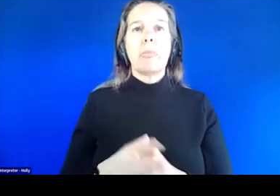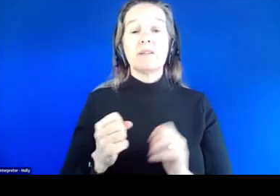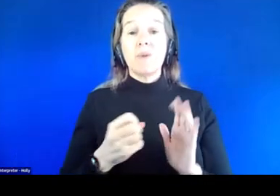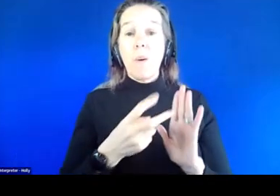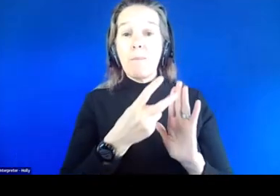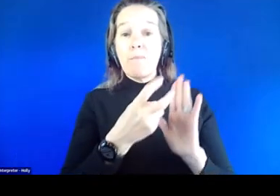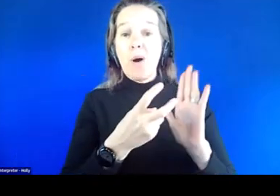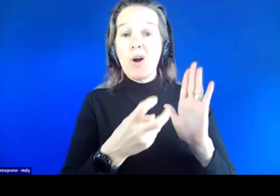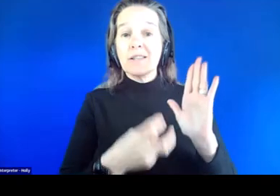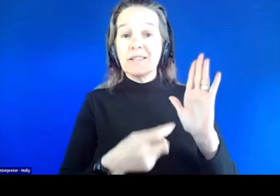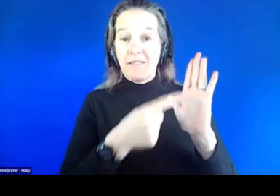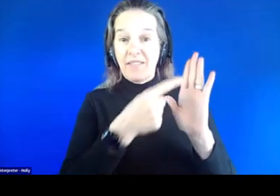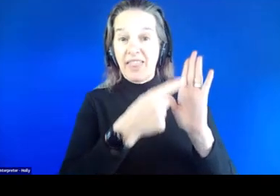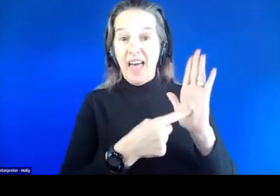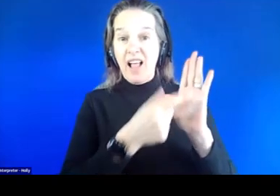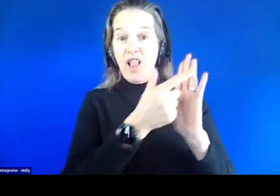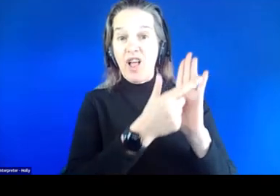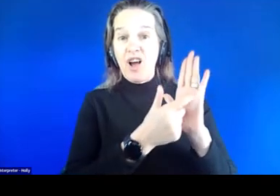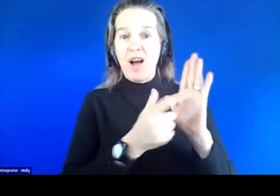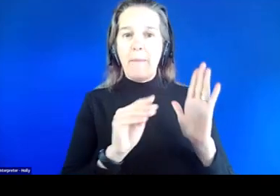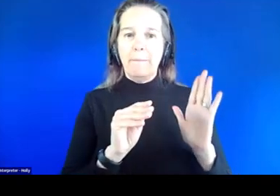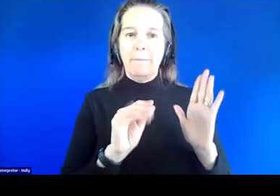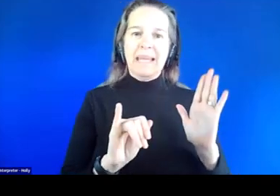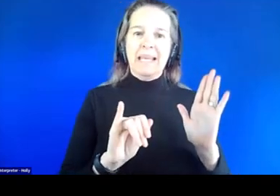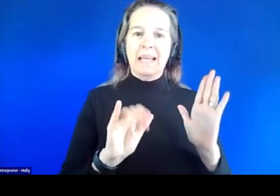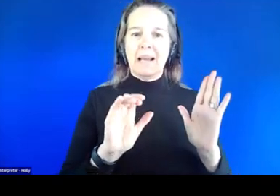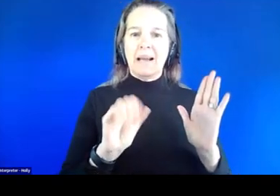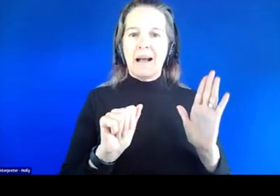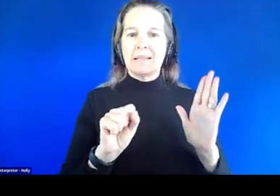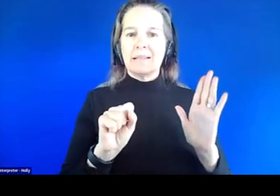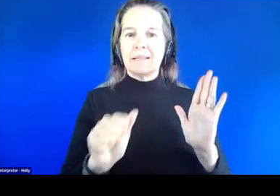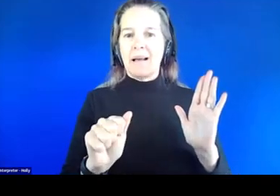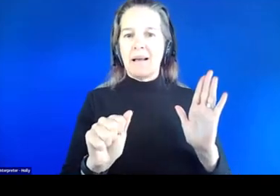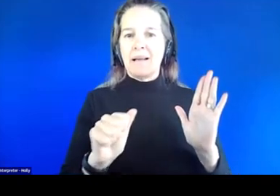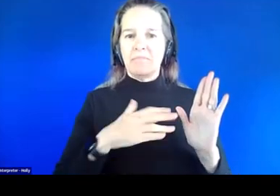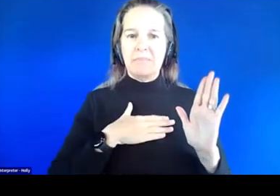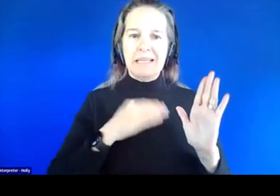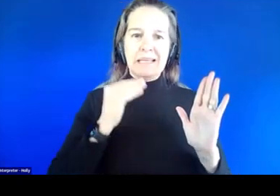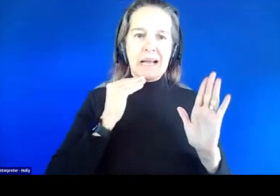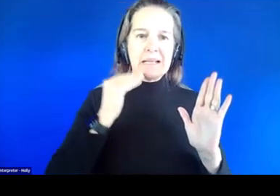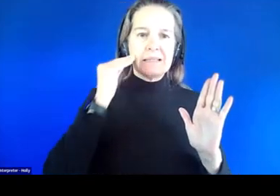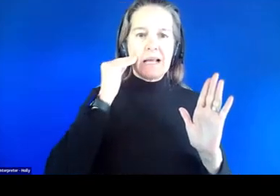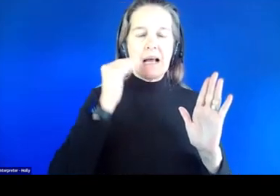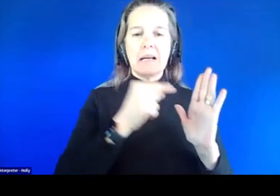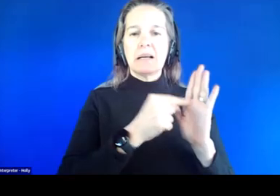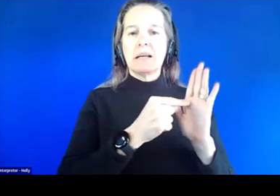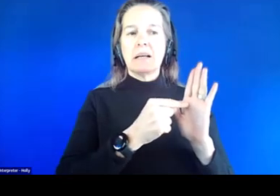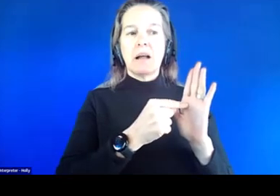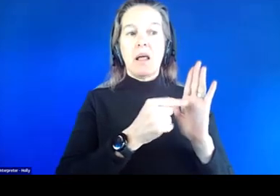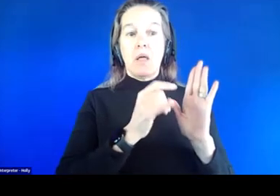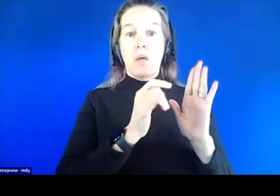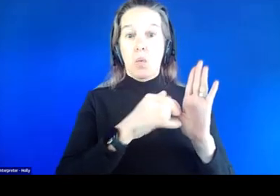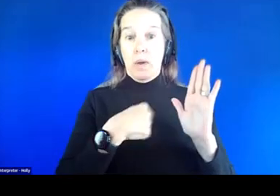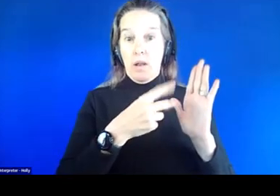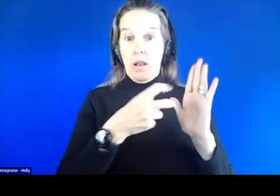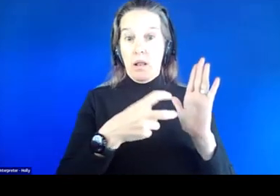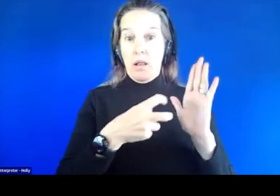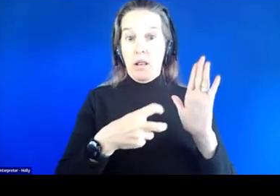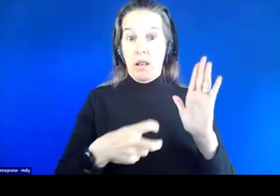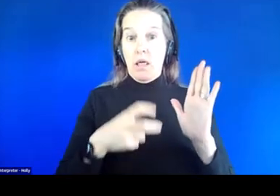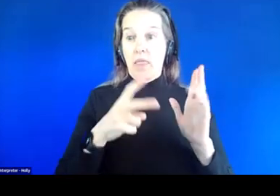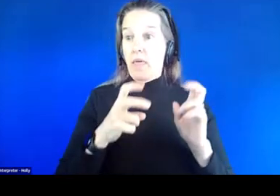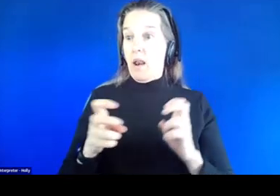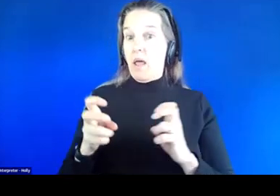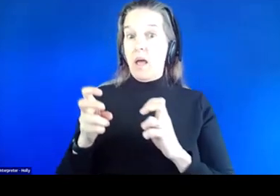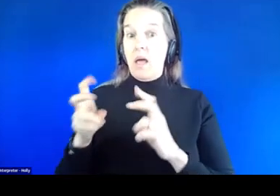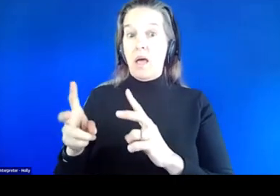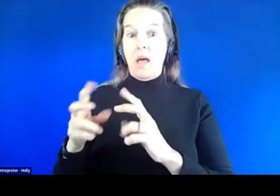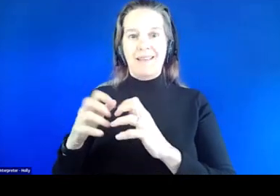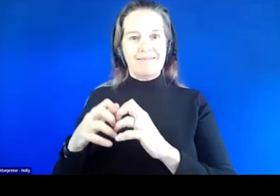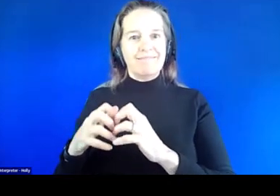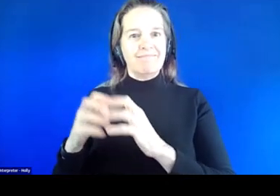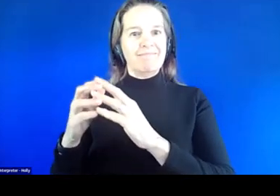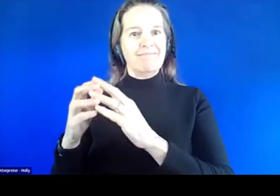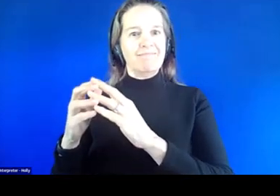and put them into work by funding states to do